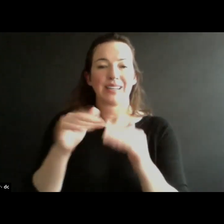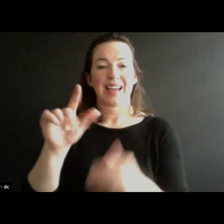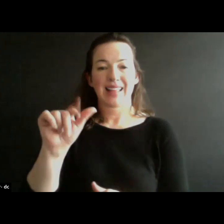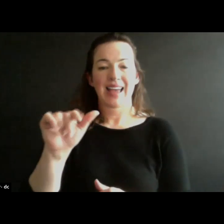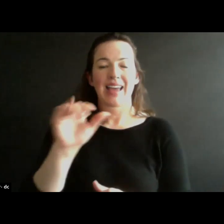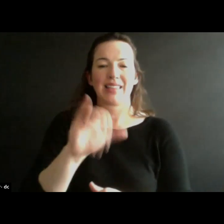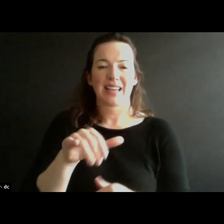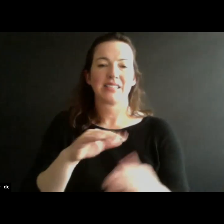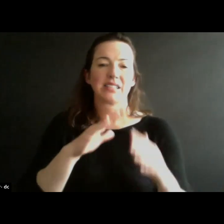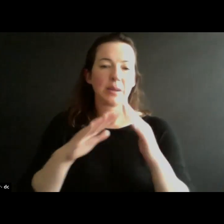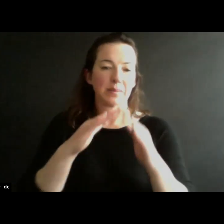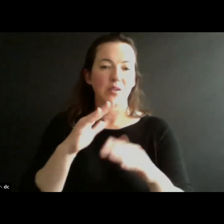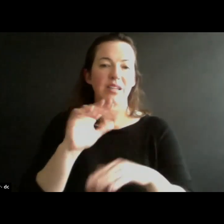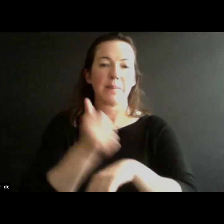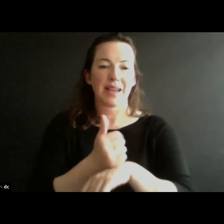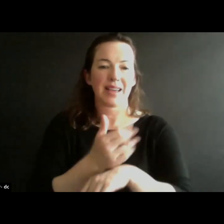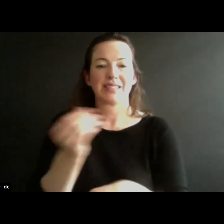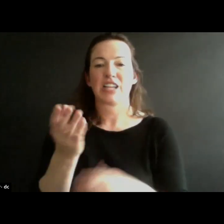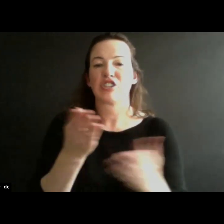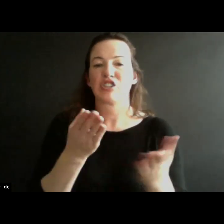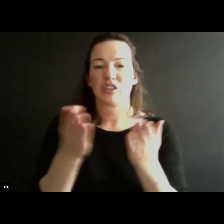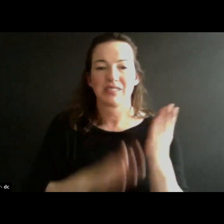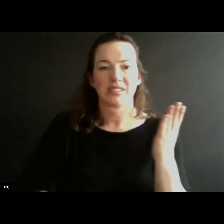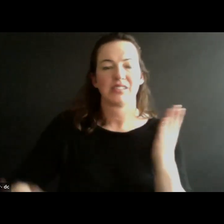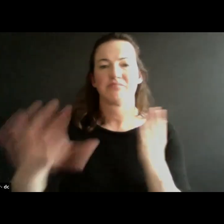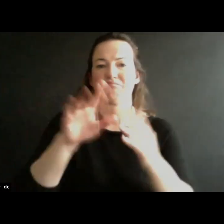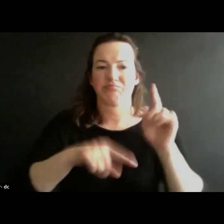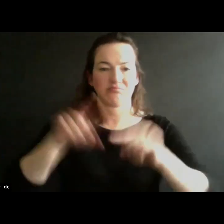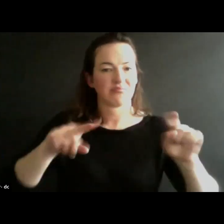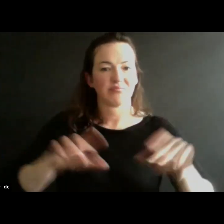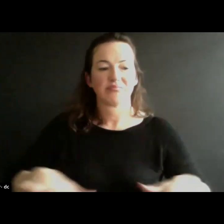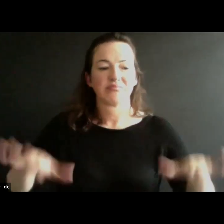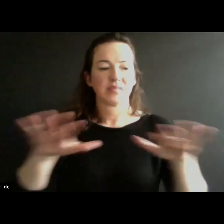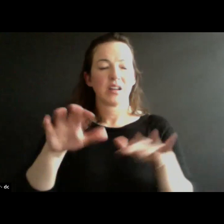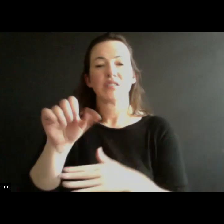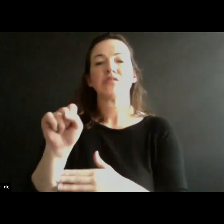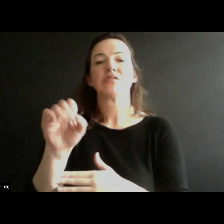and community servicing organizations across all whole range of sectors. So when we first